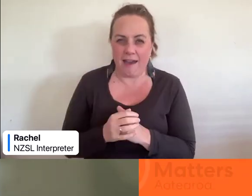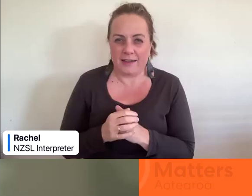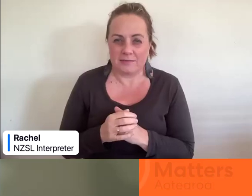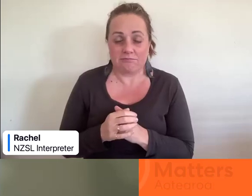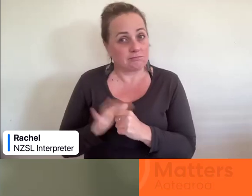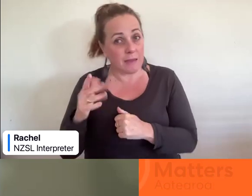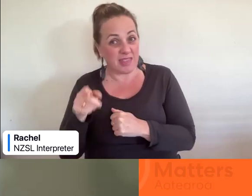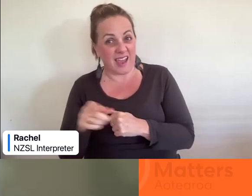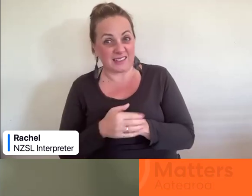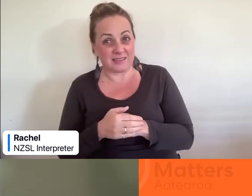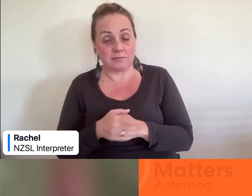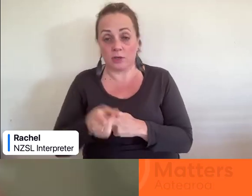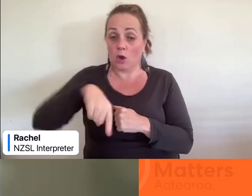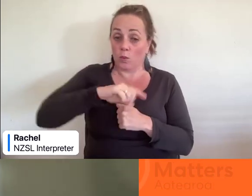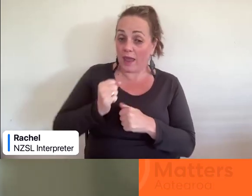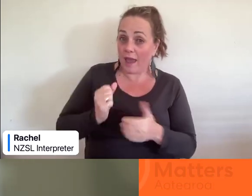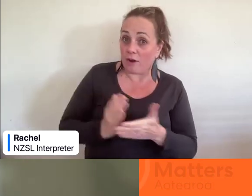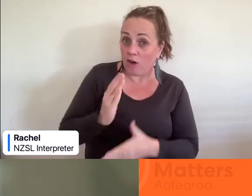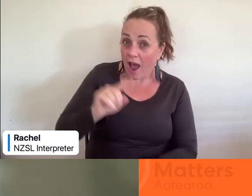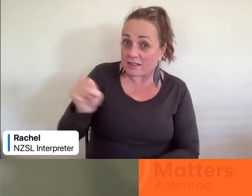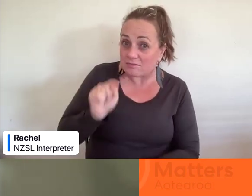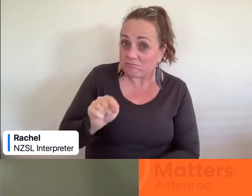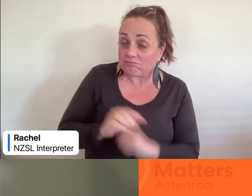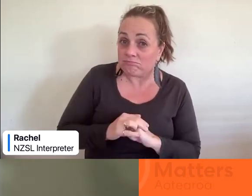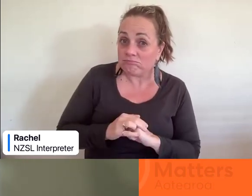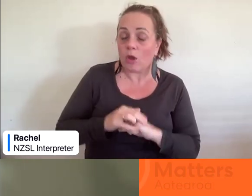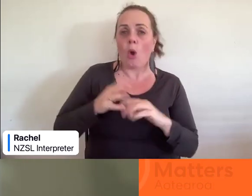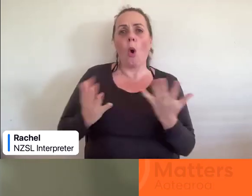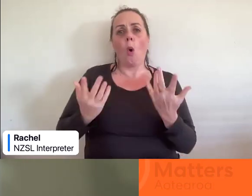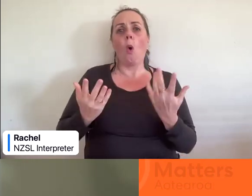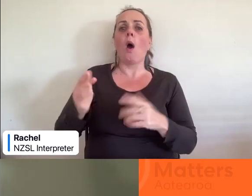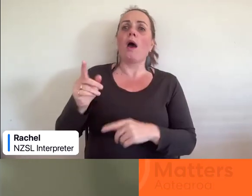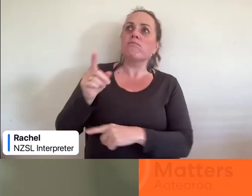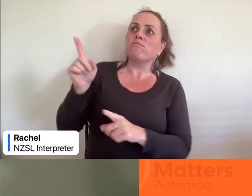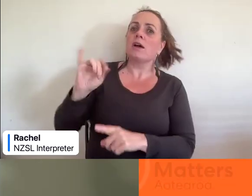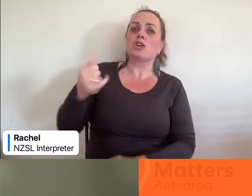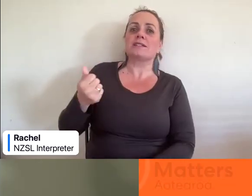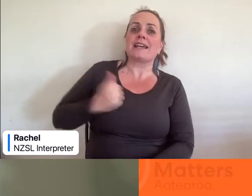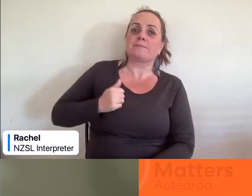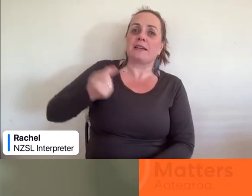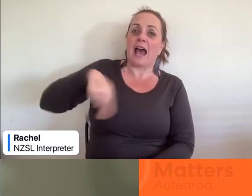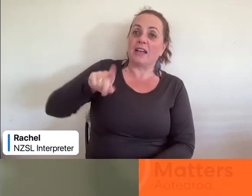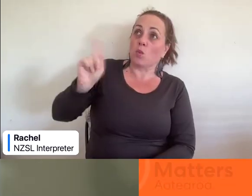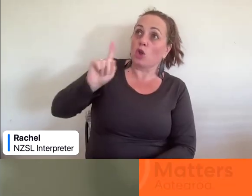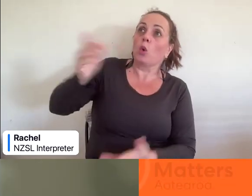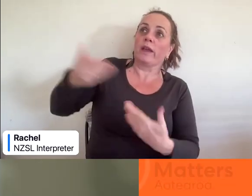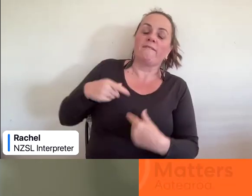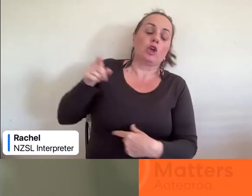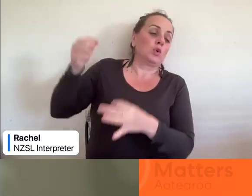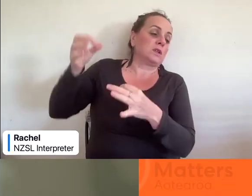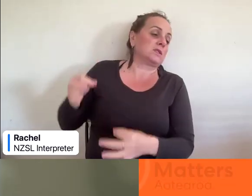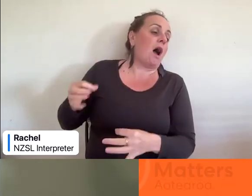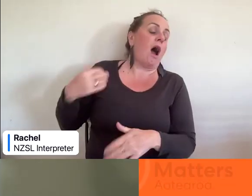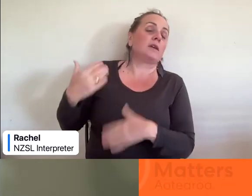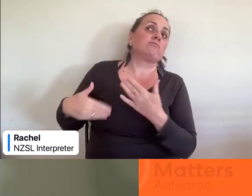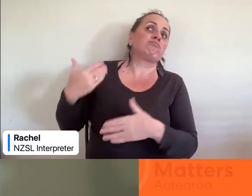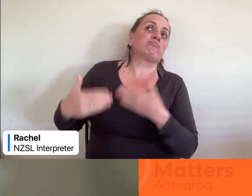rights, or are we just expected to just take what's given on whatever the government decides?